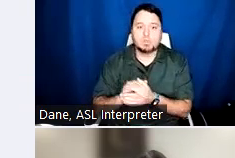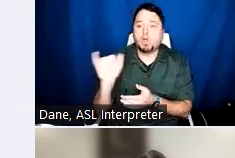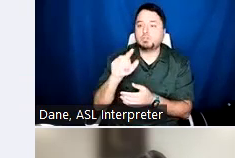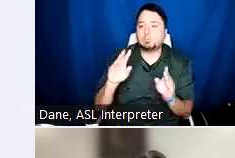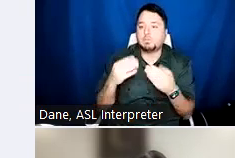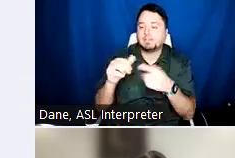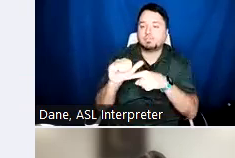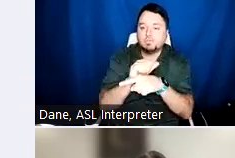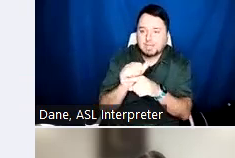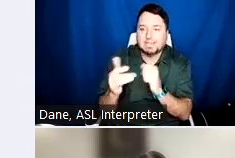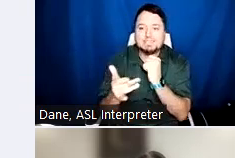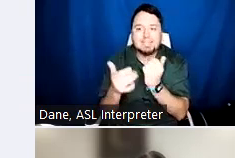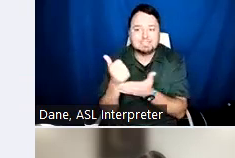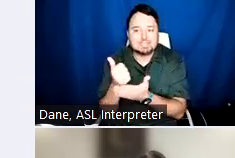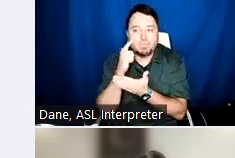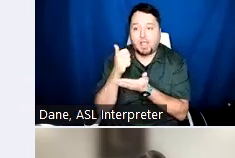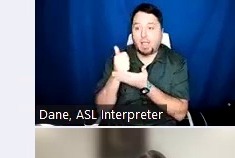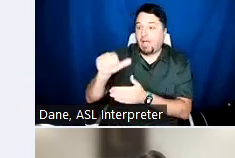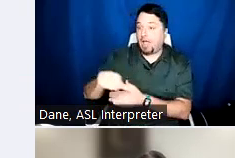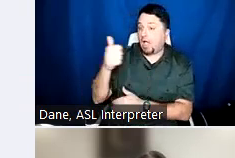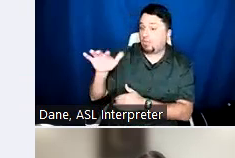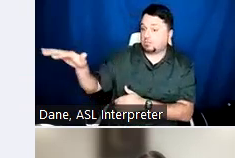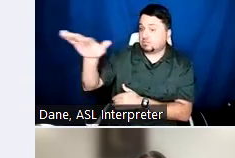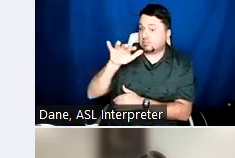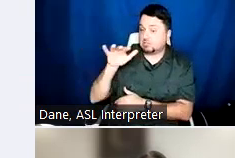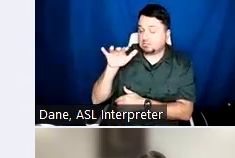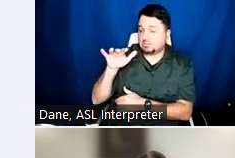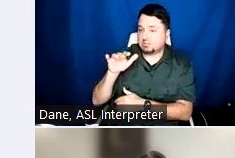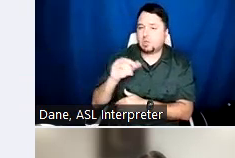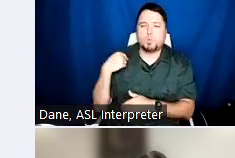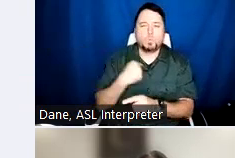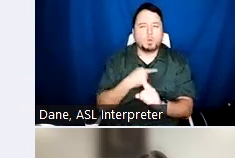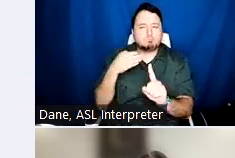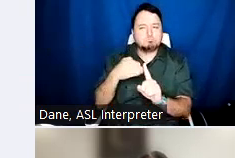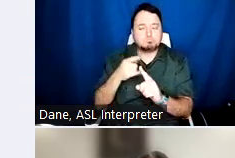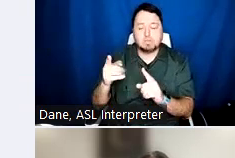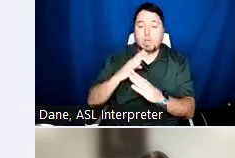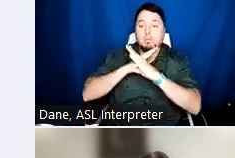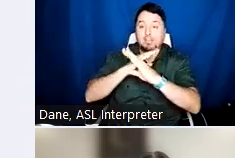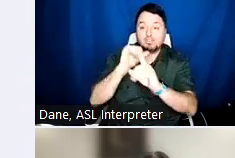assistance to help others in the field. We are working on prevention of frauds and scams.